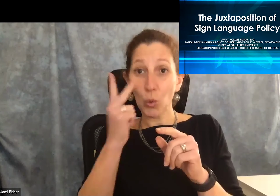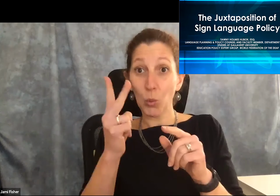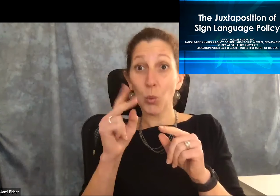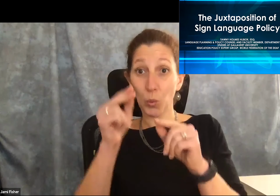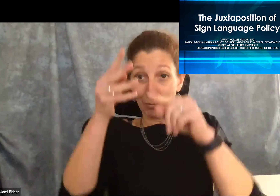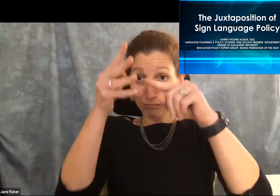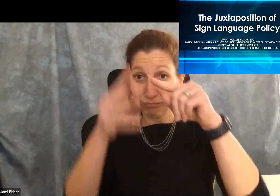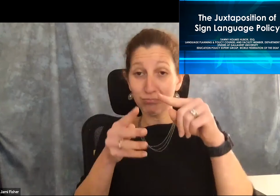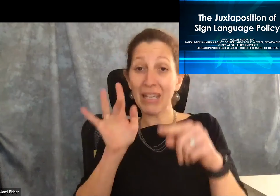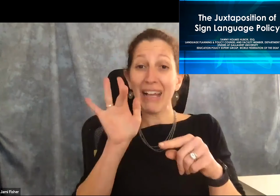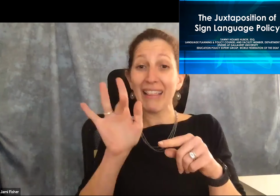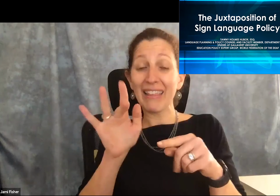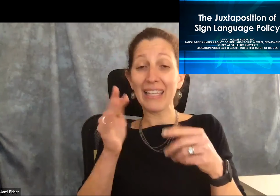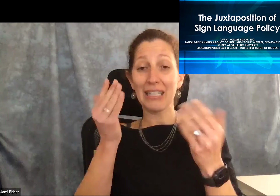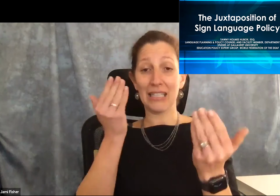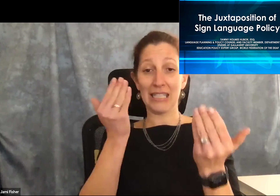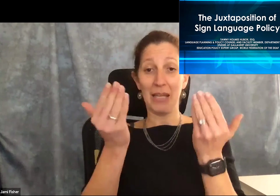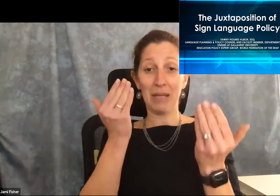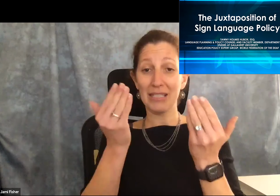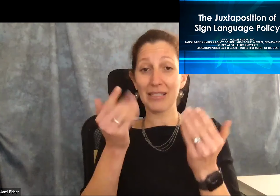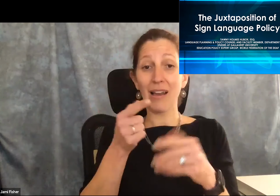what you can do is in the upper right hand corner of your screen click view.